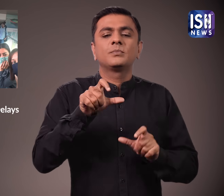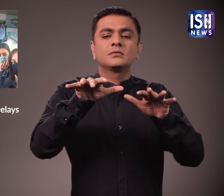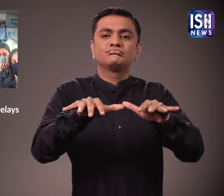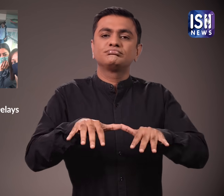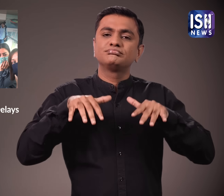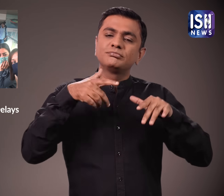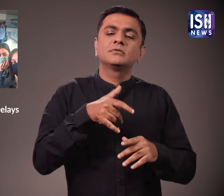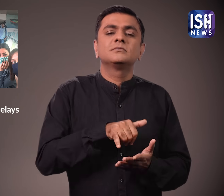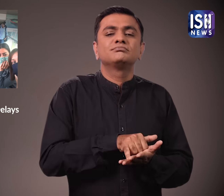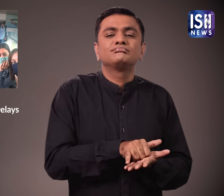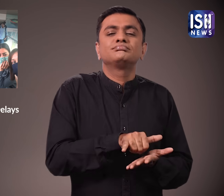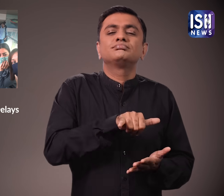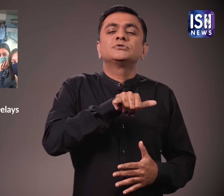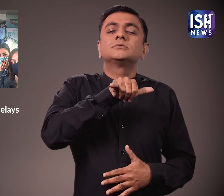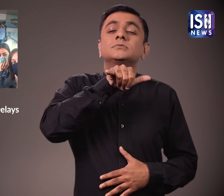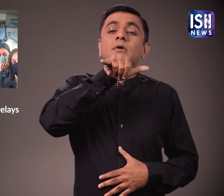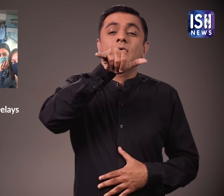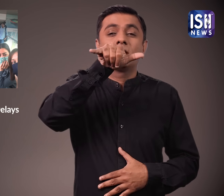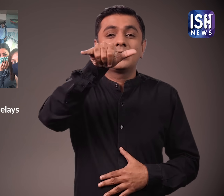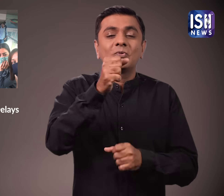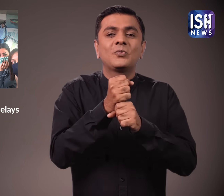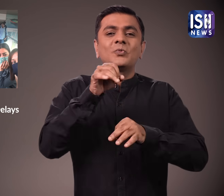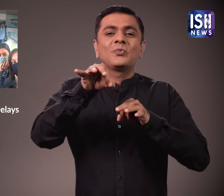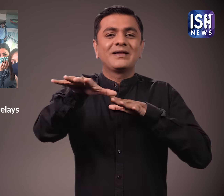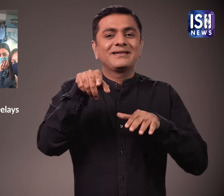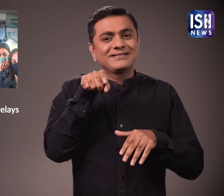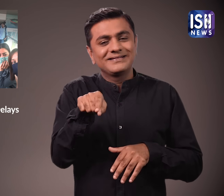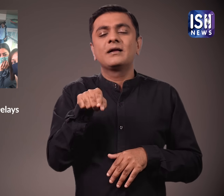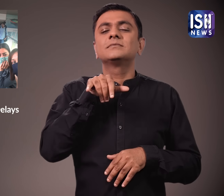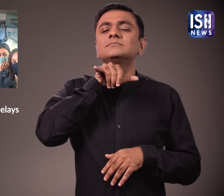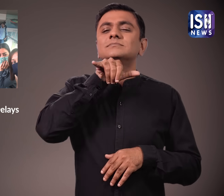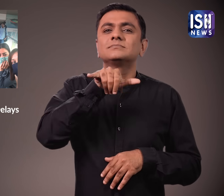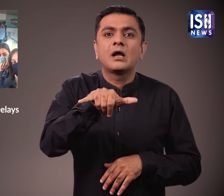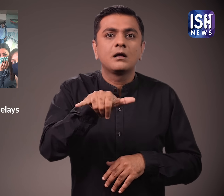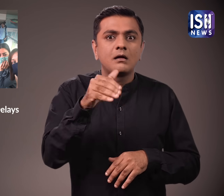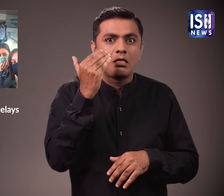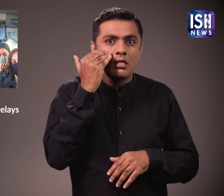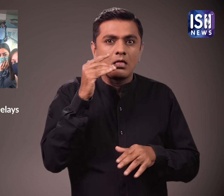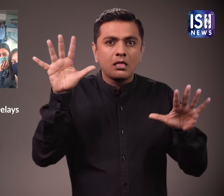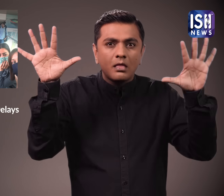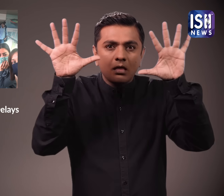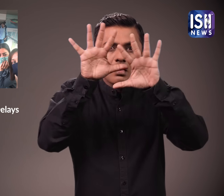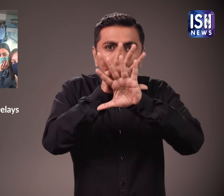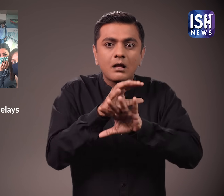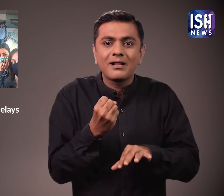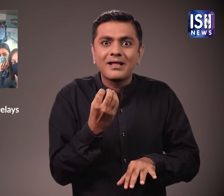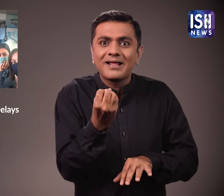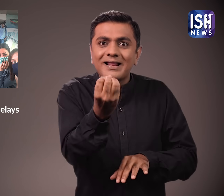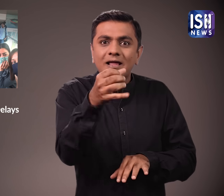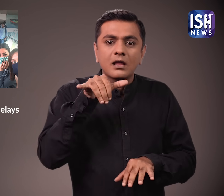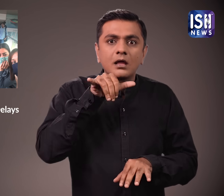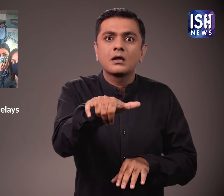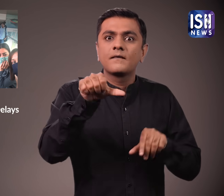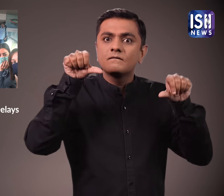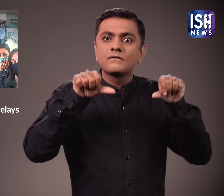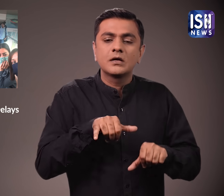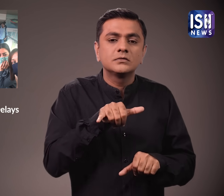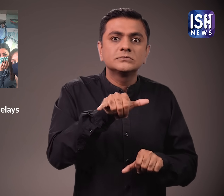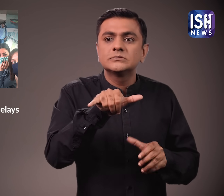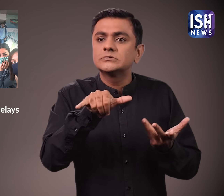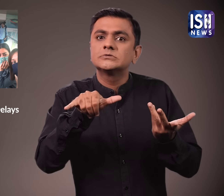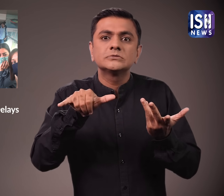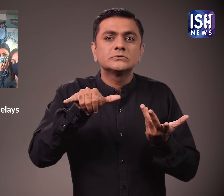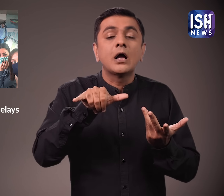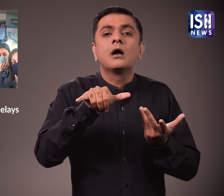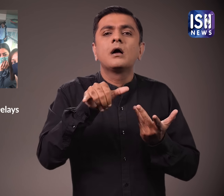However, due to bad weather conditions and low visibility in Guwahati, the flight was diverted.